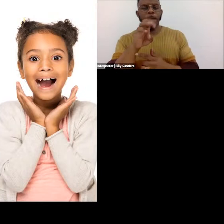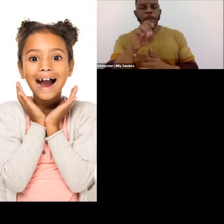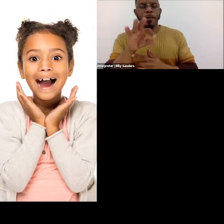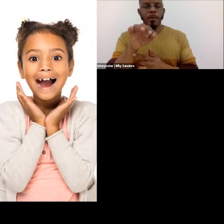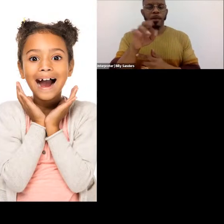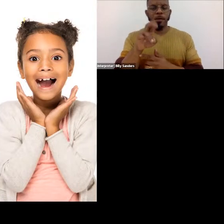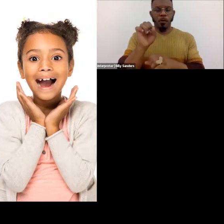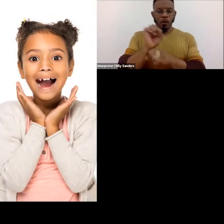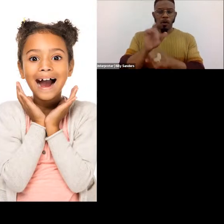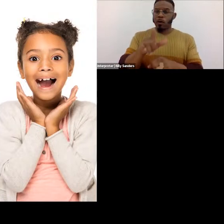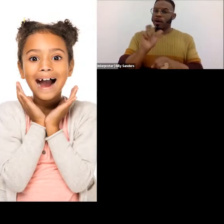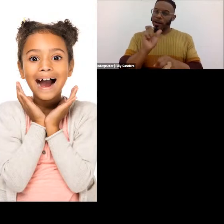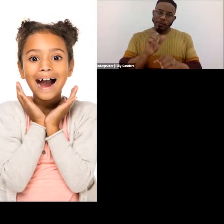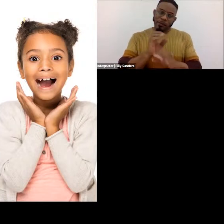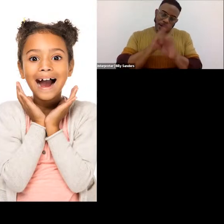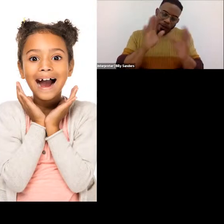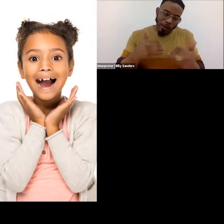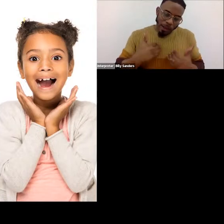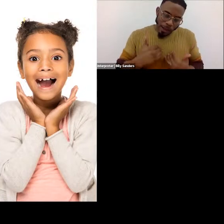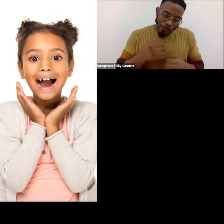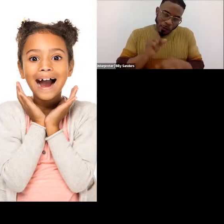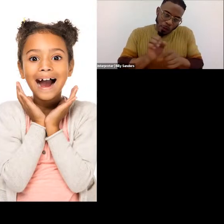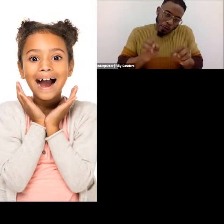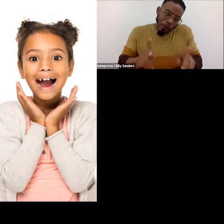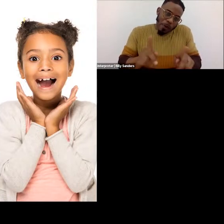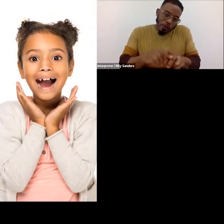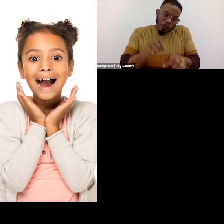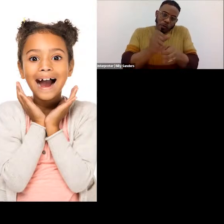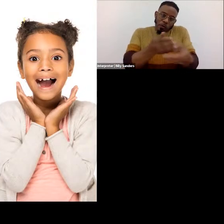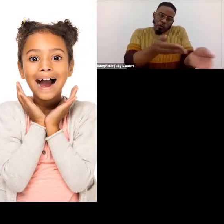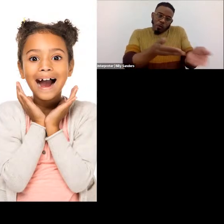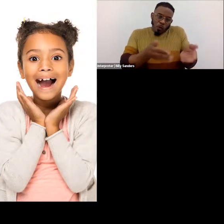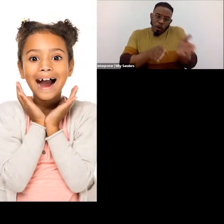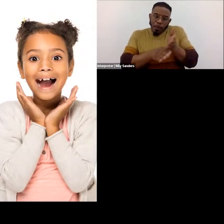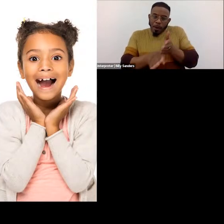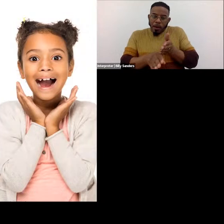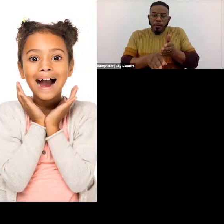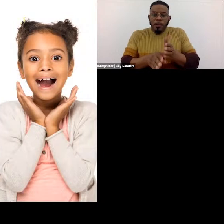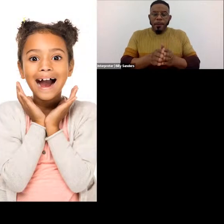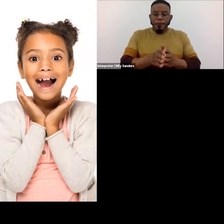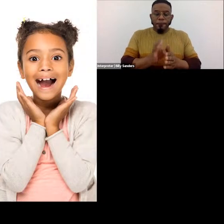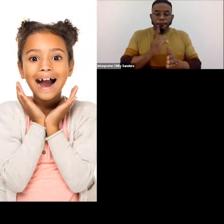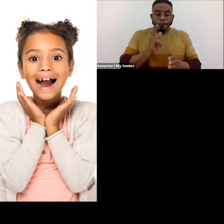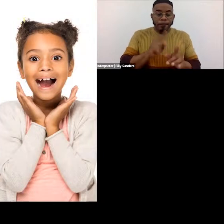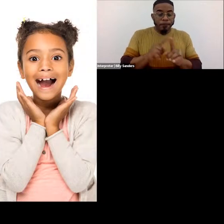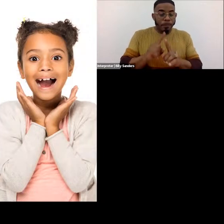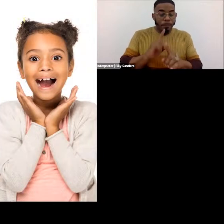You have to obviously have a work permit to employ minors. And I'm going to also talk too